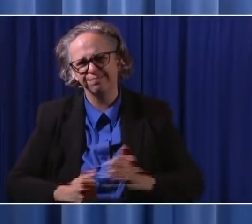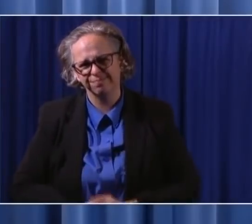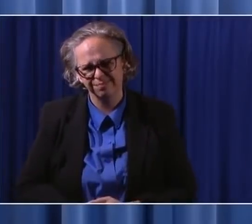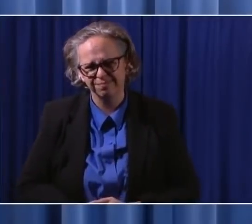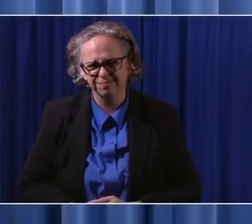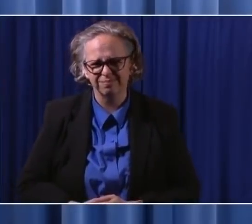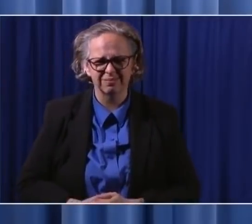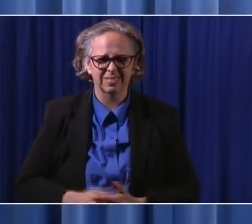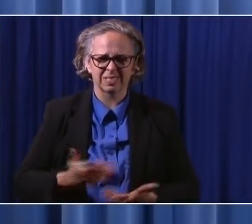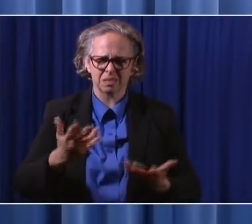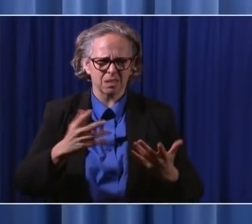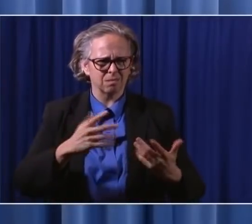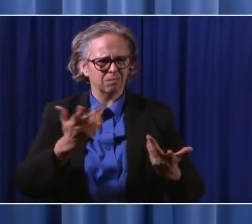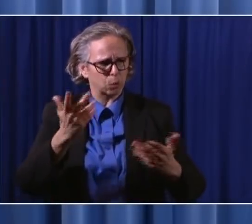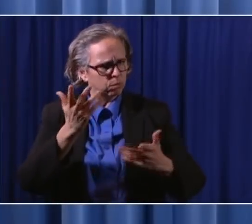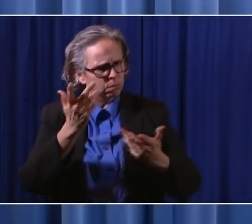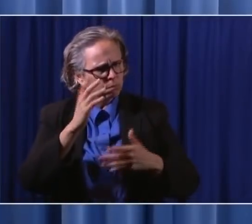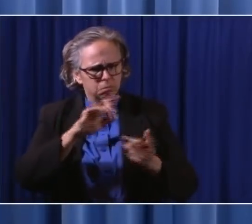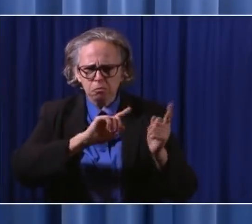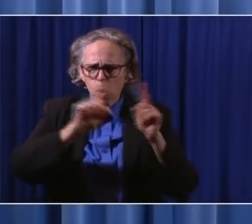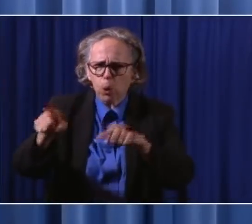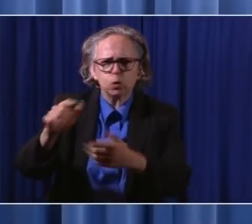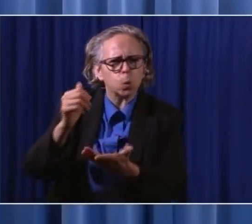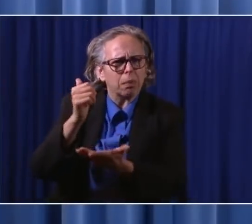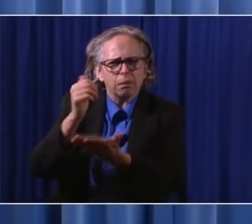THE LINE OF DUTY IN THE EARLY